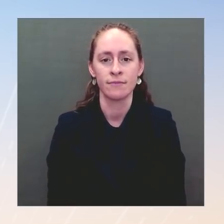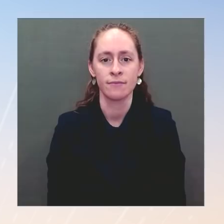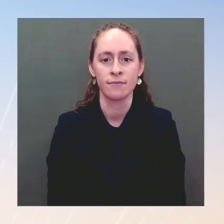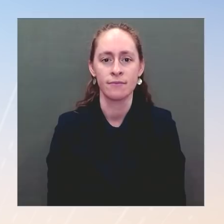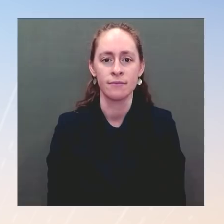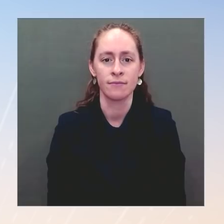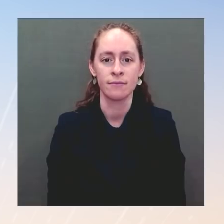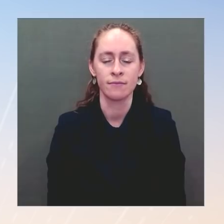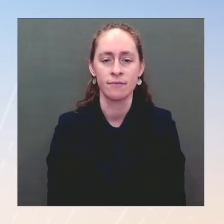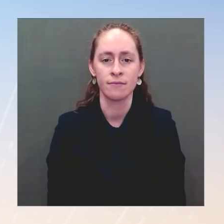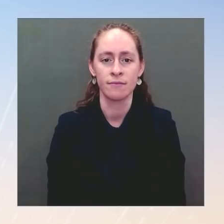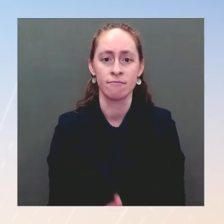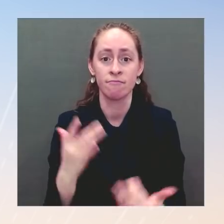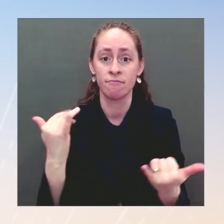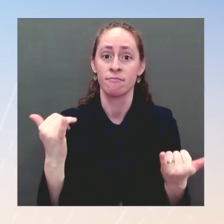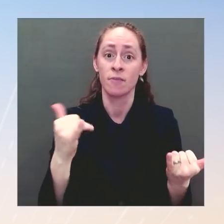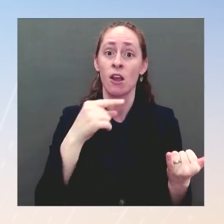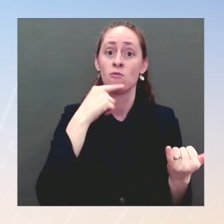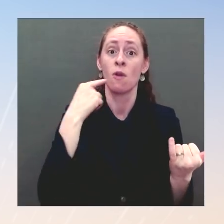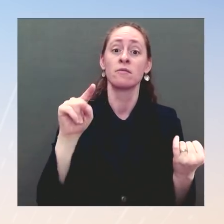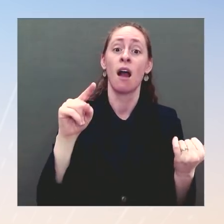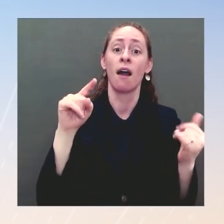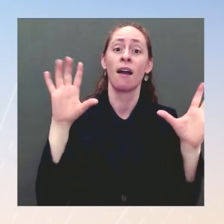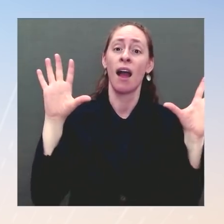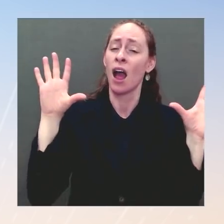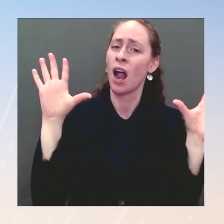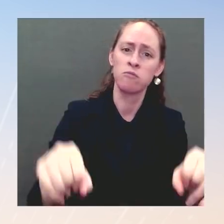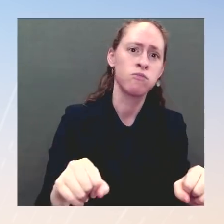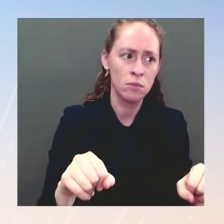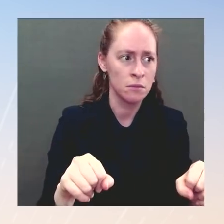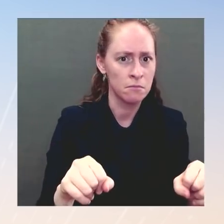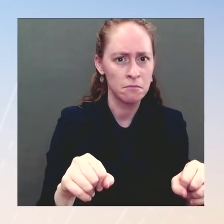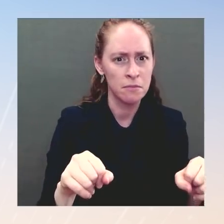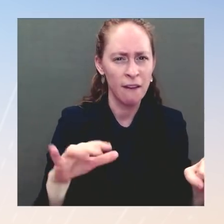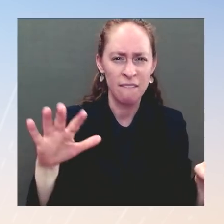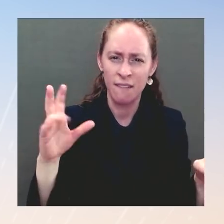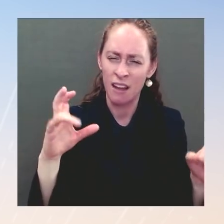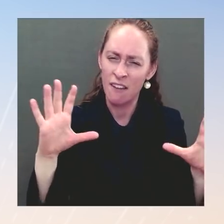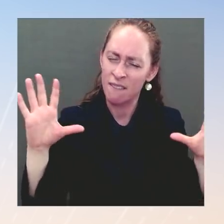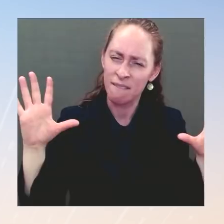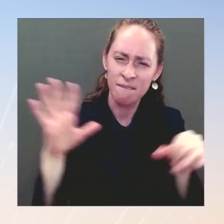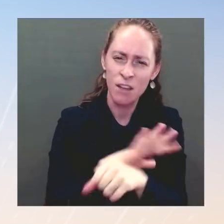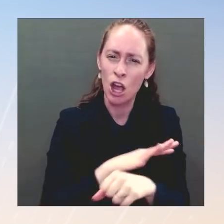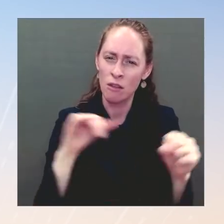between when we heard from the President yesterday and today? Ms. Psaki: I'm saying I don't have --